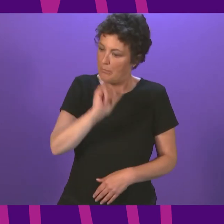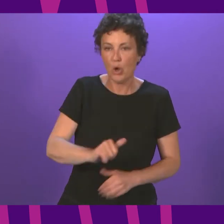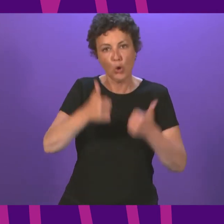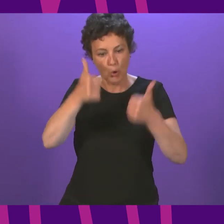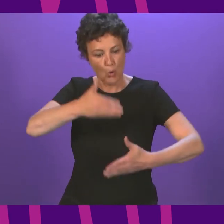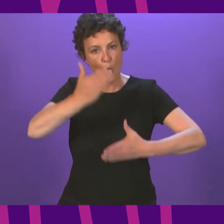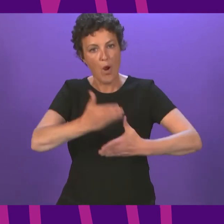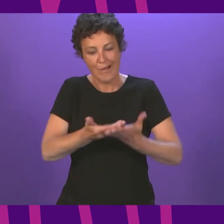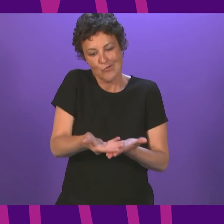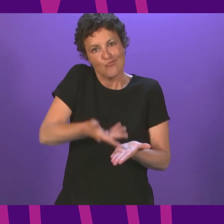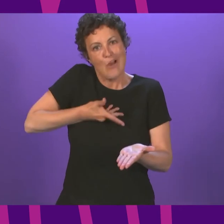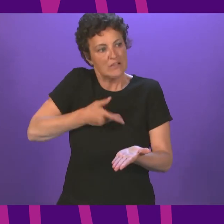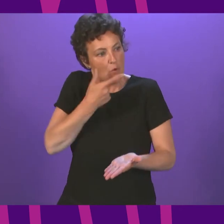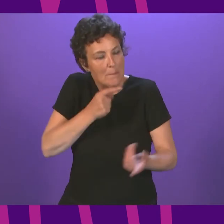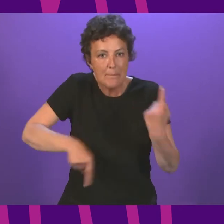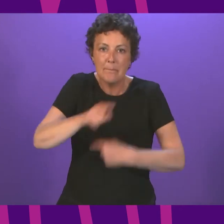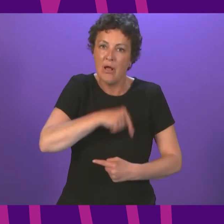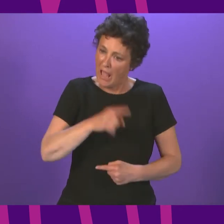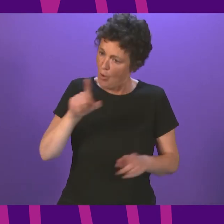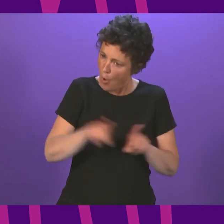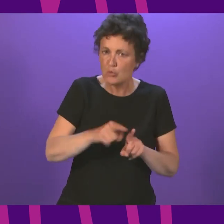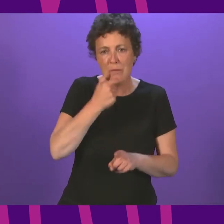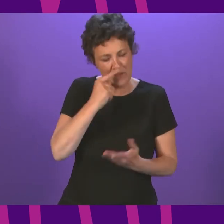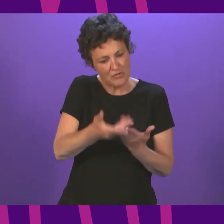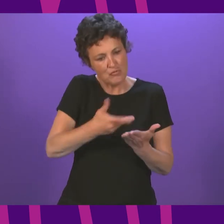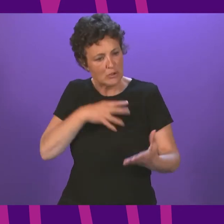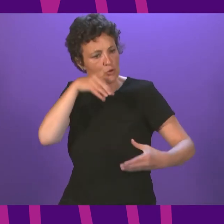by giving workers the right to organise in trade unions. On pain of excommunication,